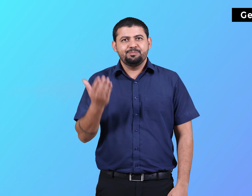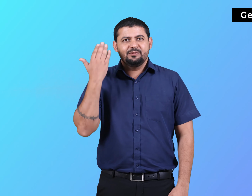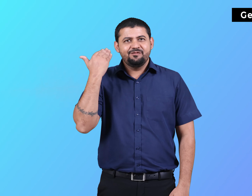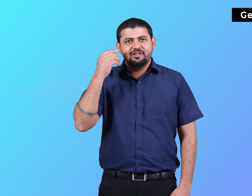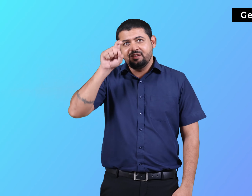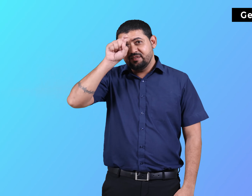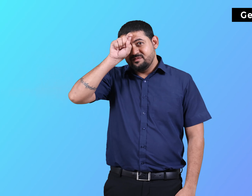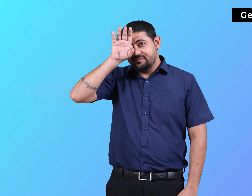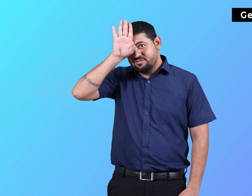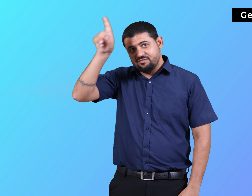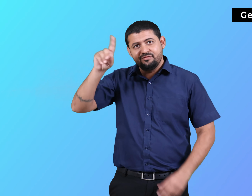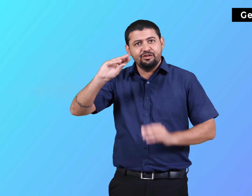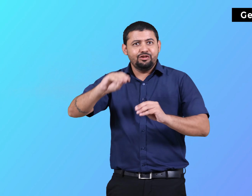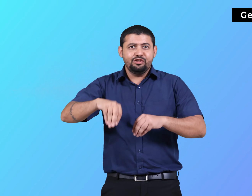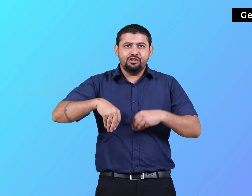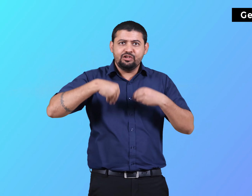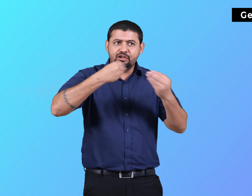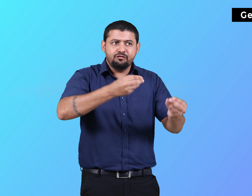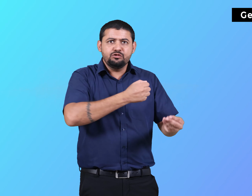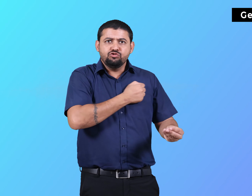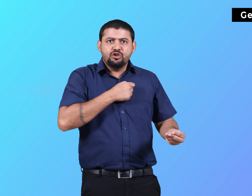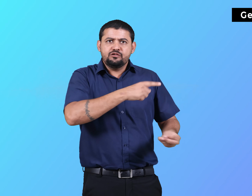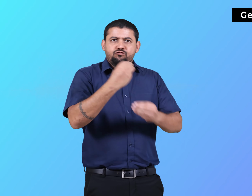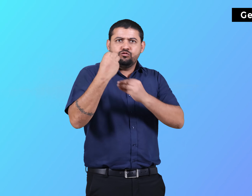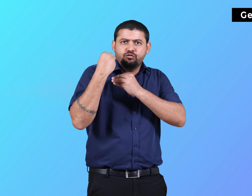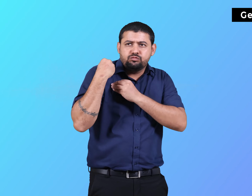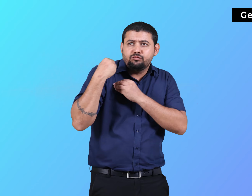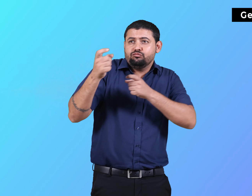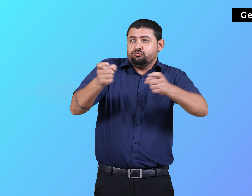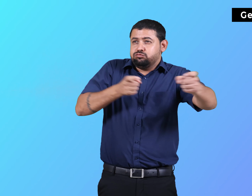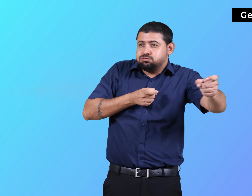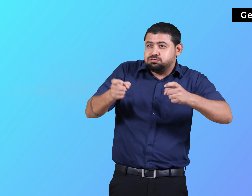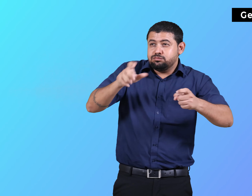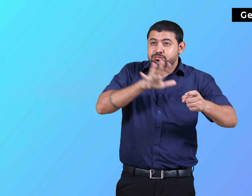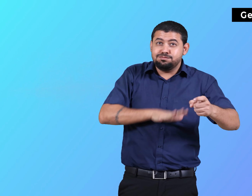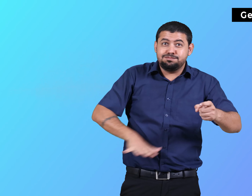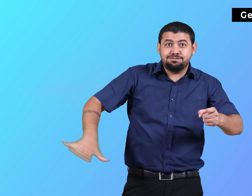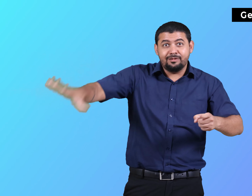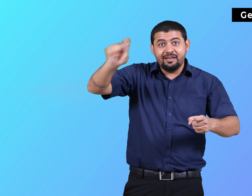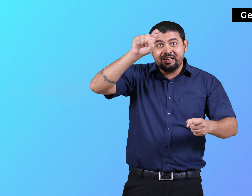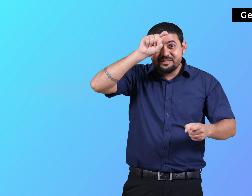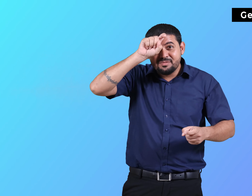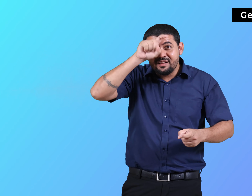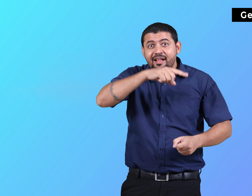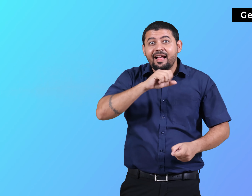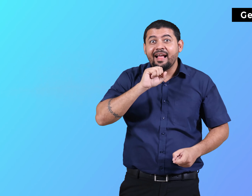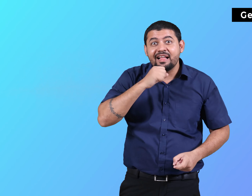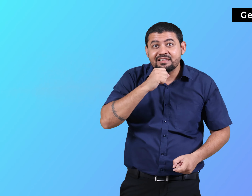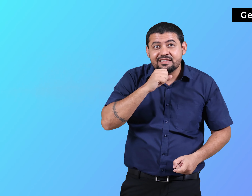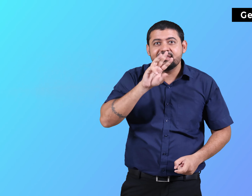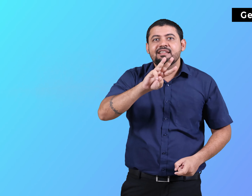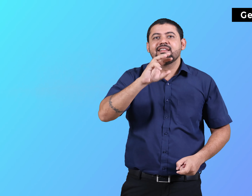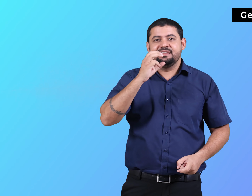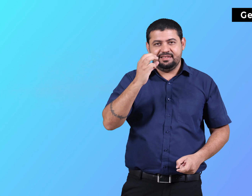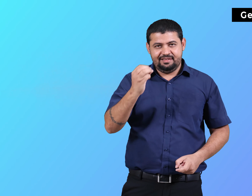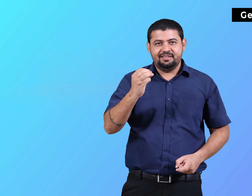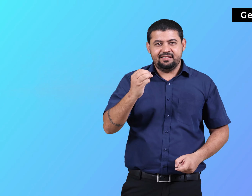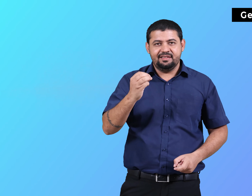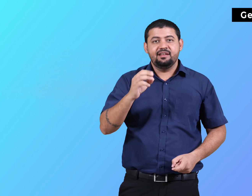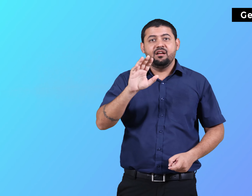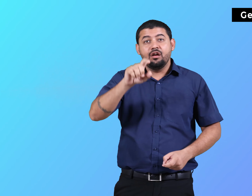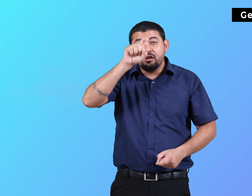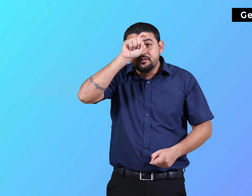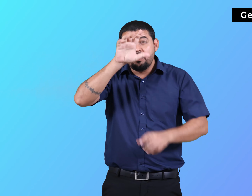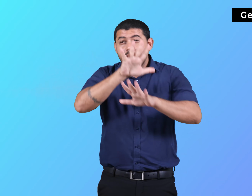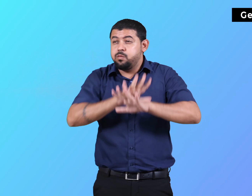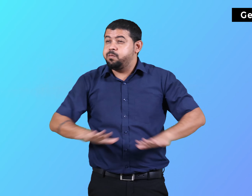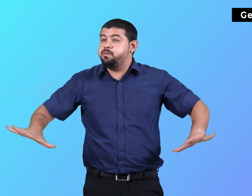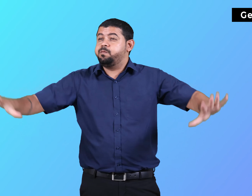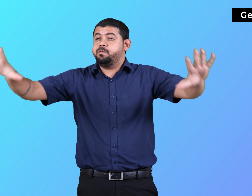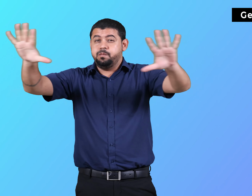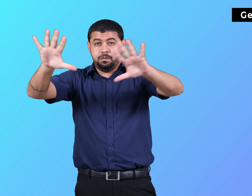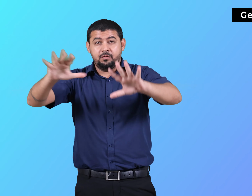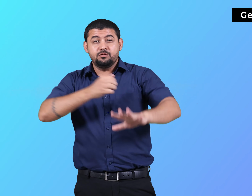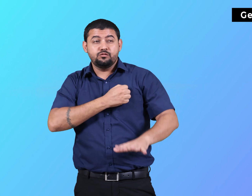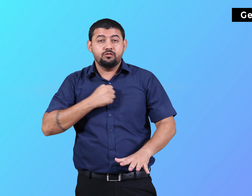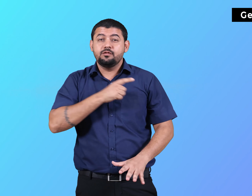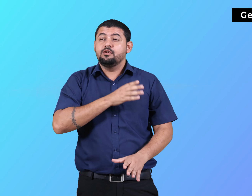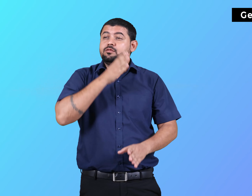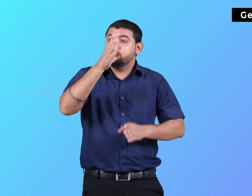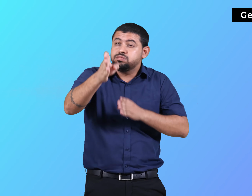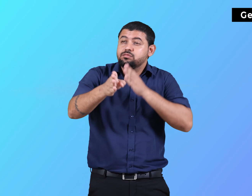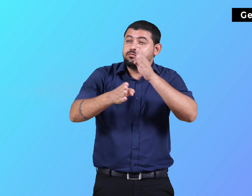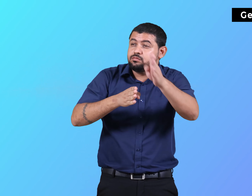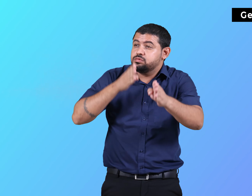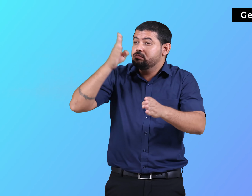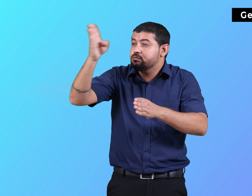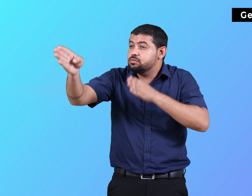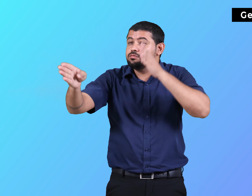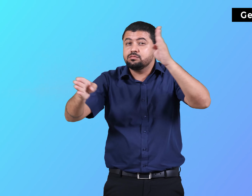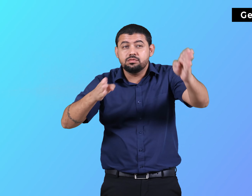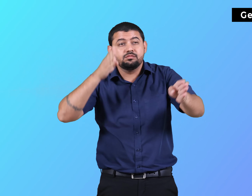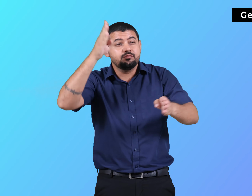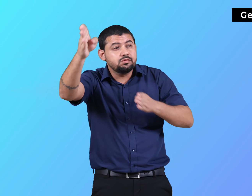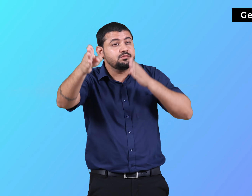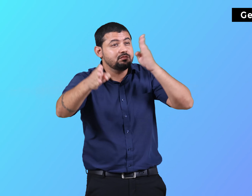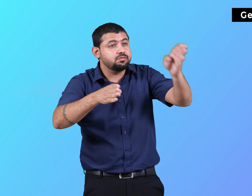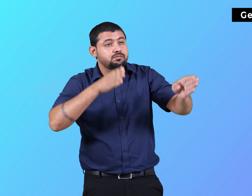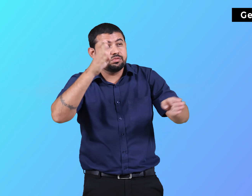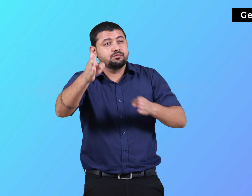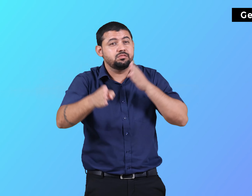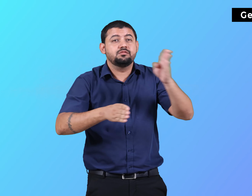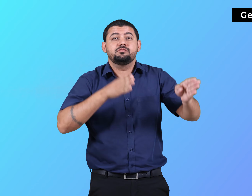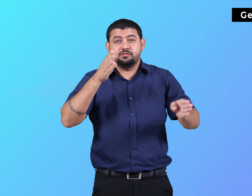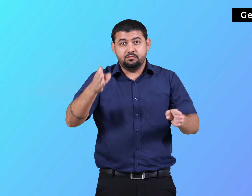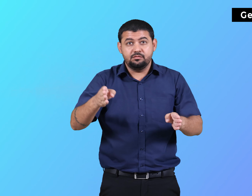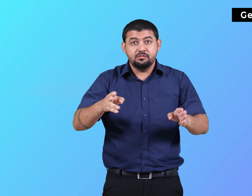Joseph was 30 years old when he began serving the king of Egypt. After the king put him in charge of the country, Joseph travelled throughout the land.